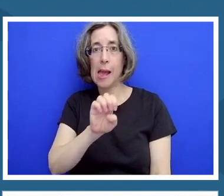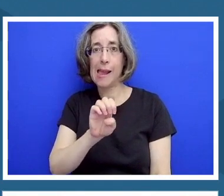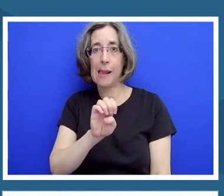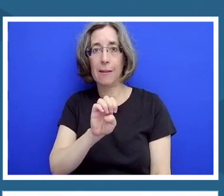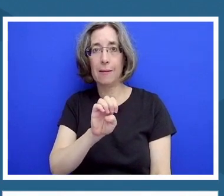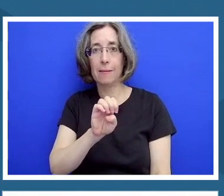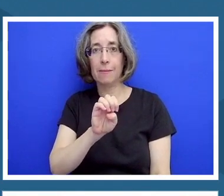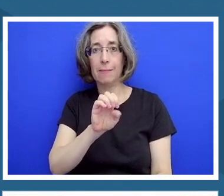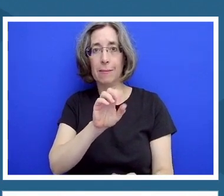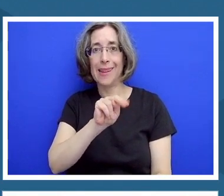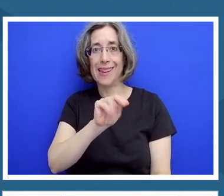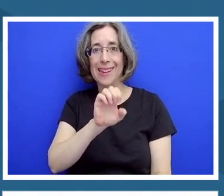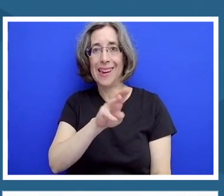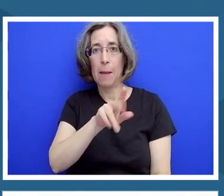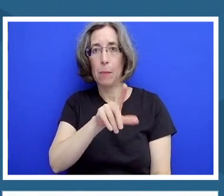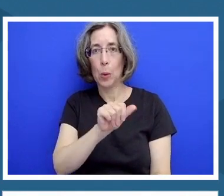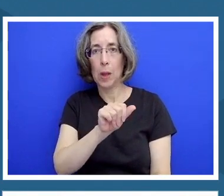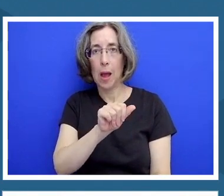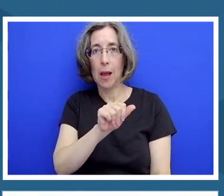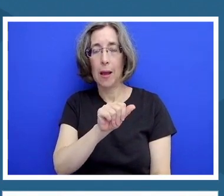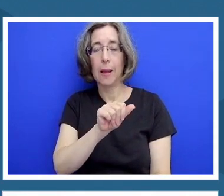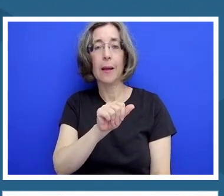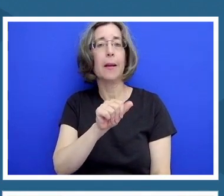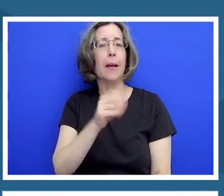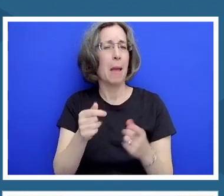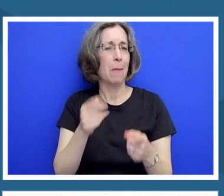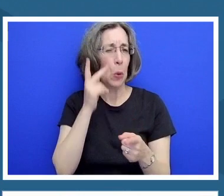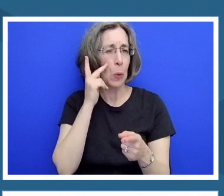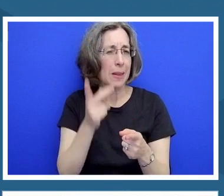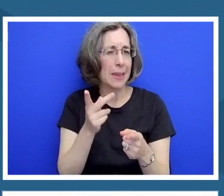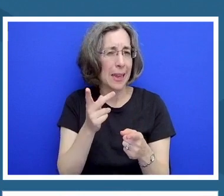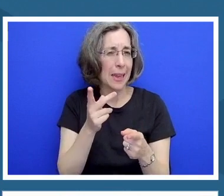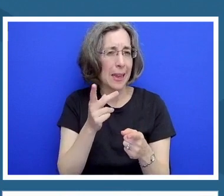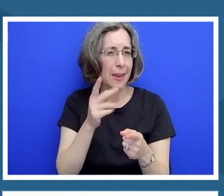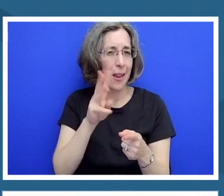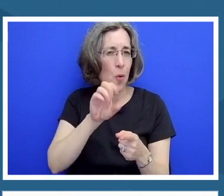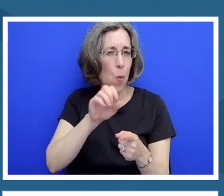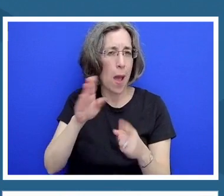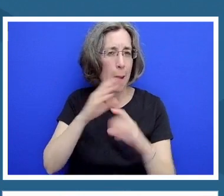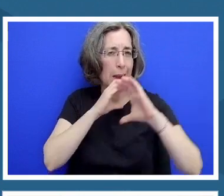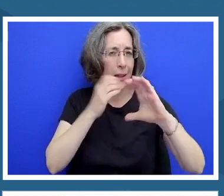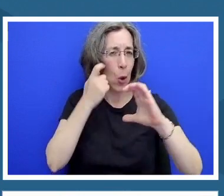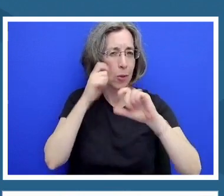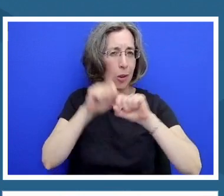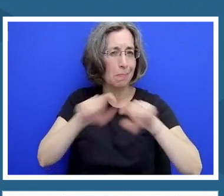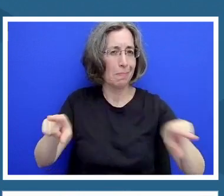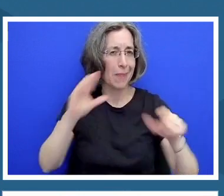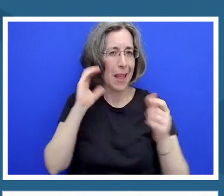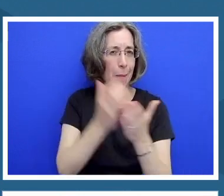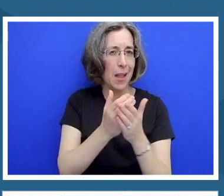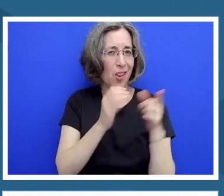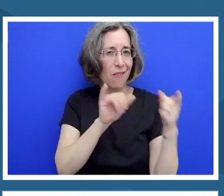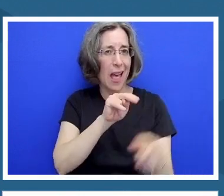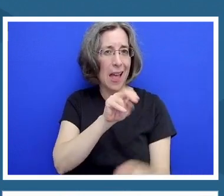uh releases because they actually just released an image of of that nebula